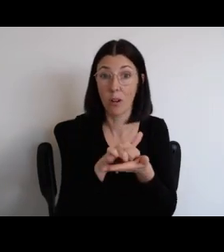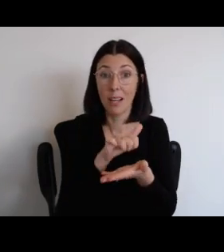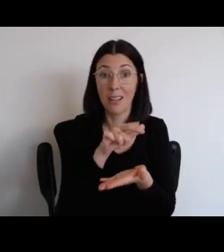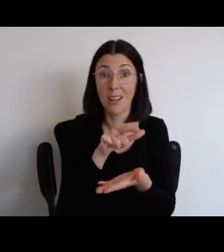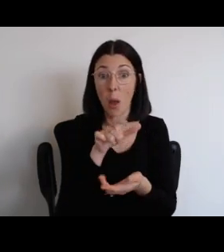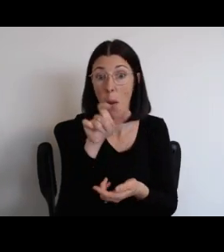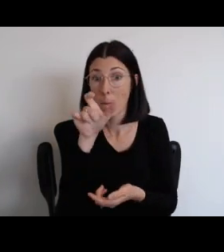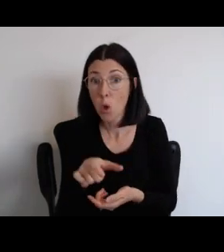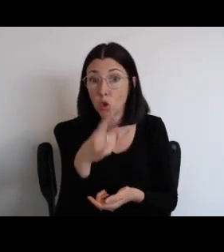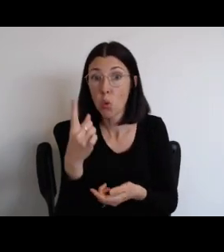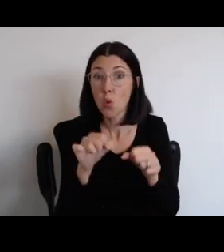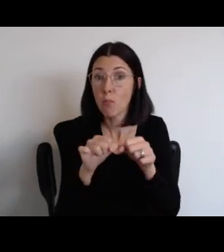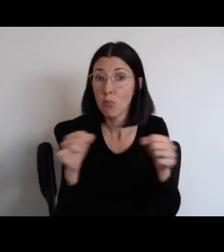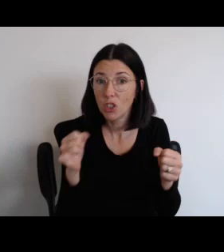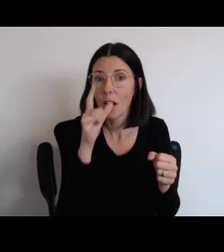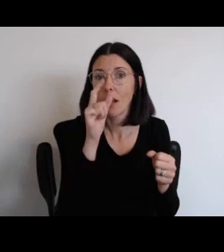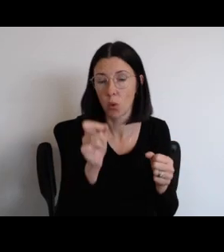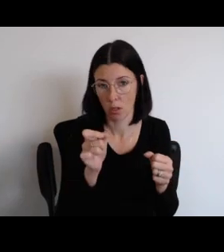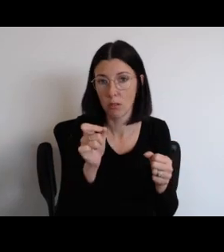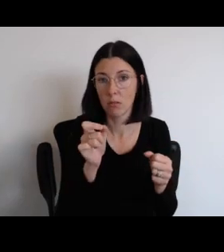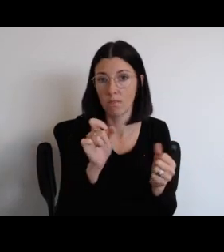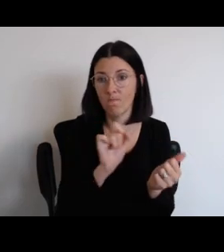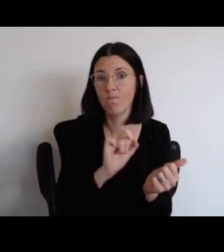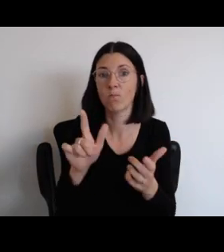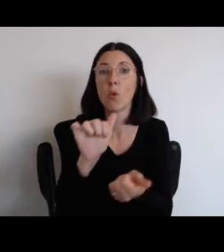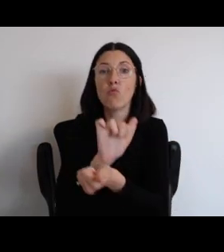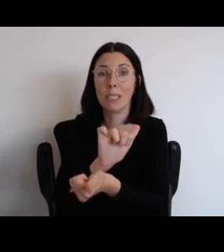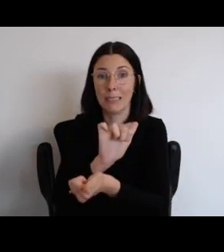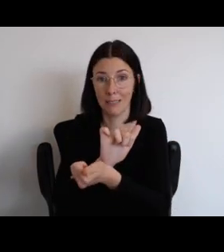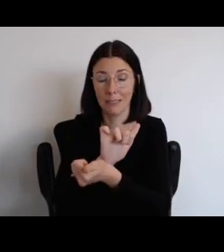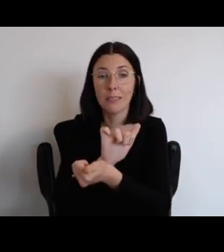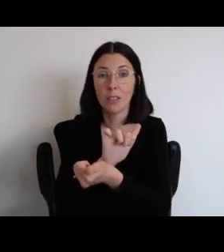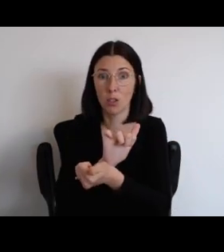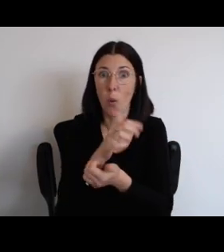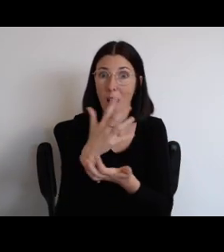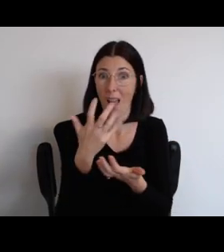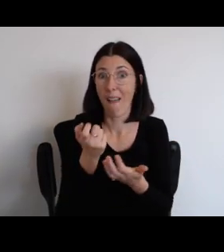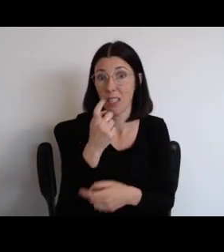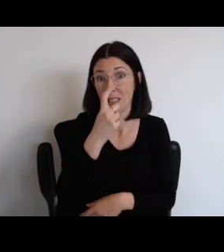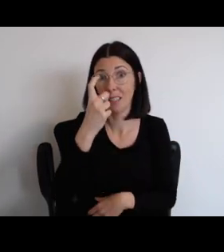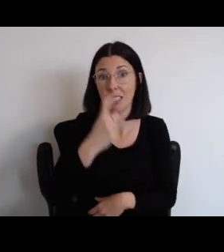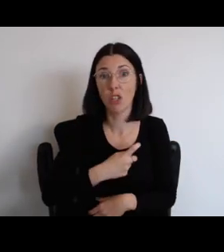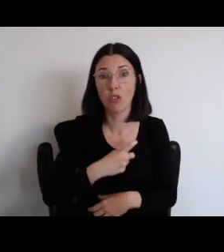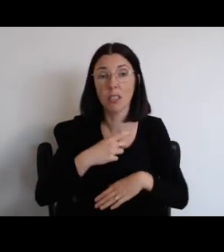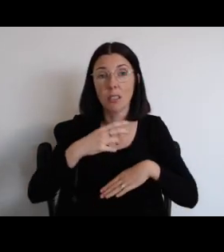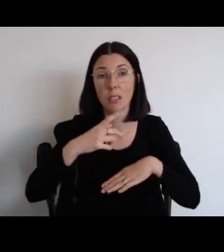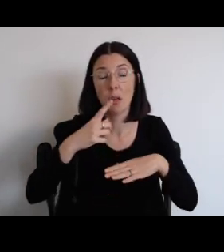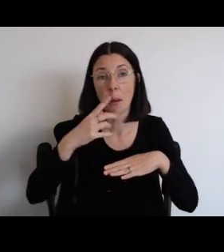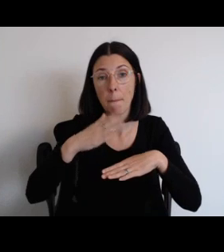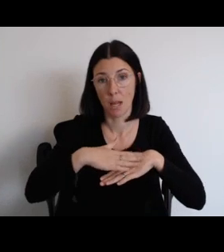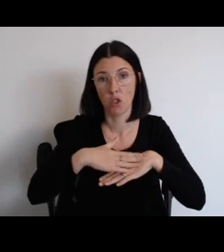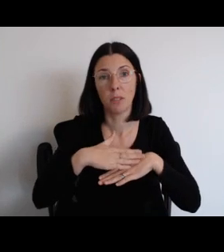quite significant um impositions and punishments so I think the court is oh sorry the legislation